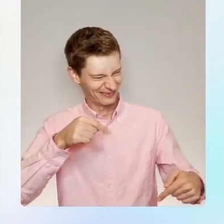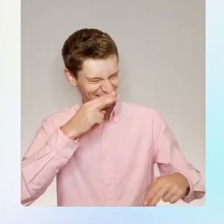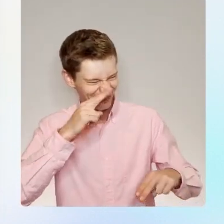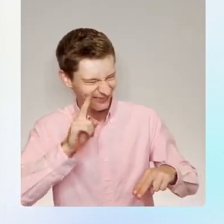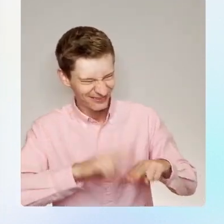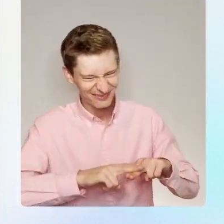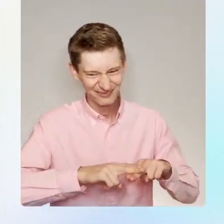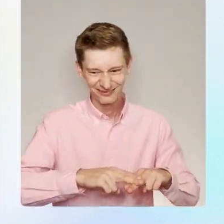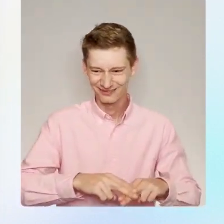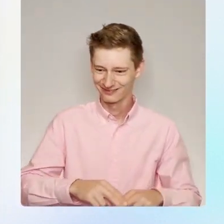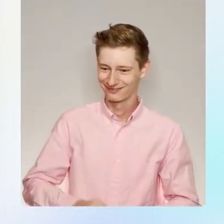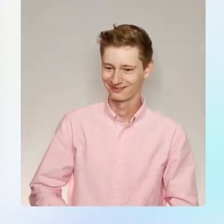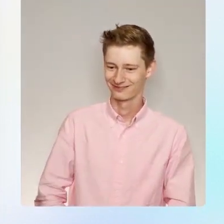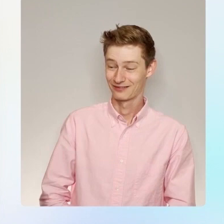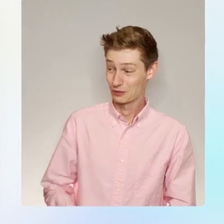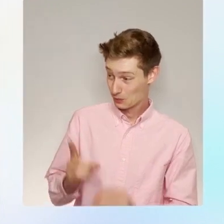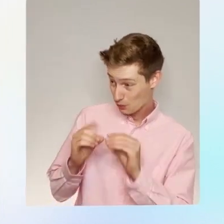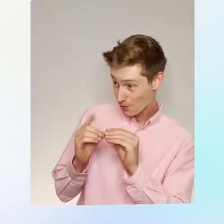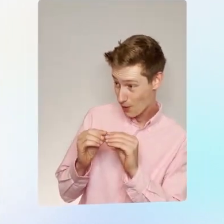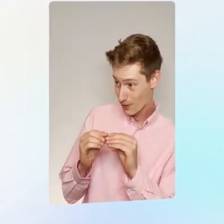This is so fun. One more?